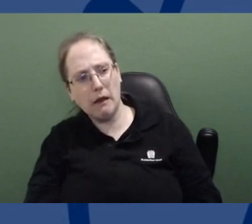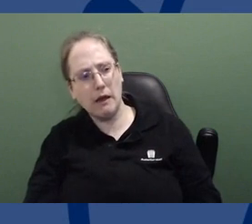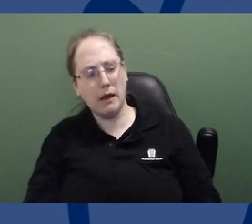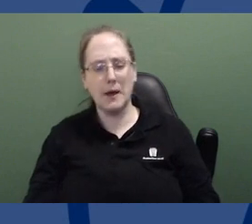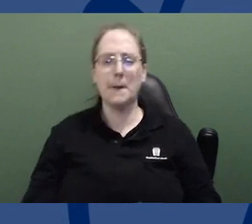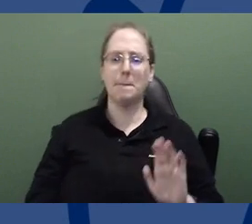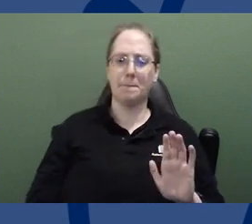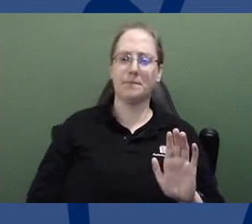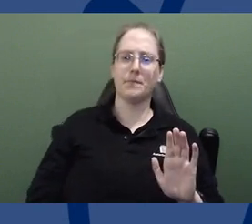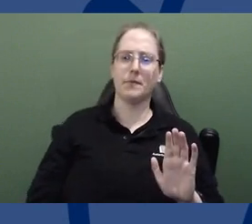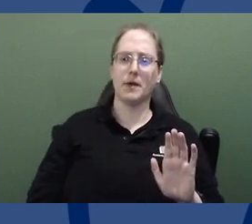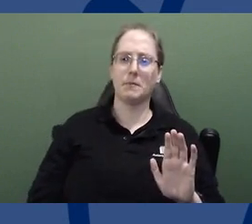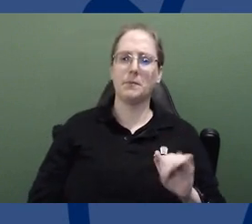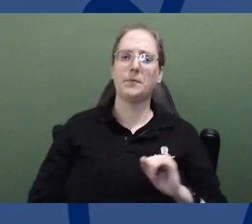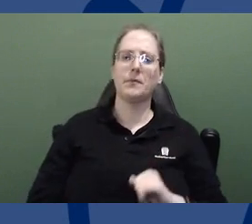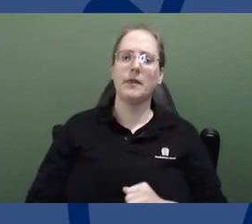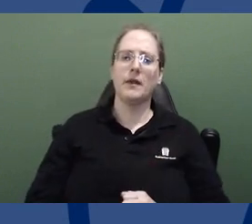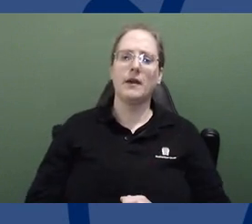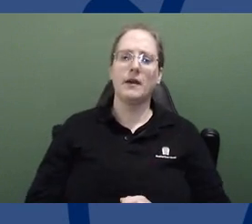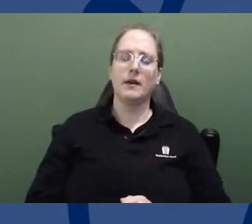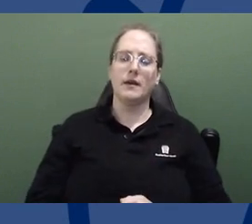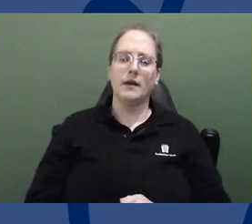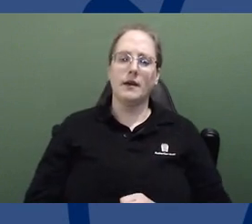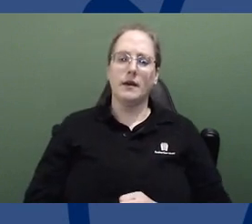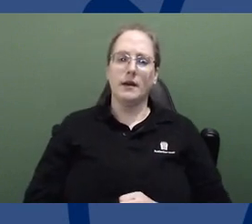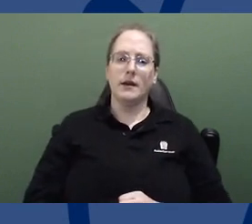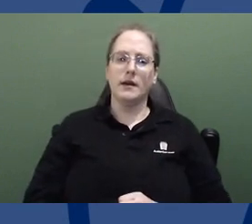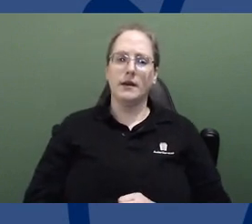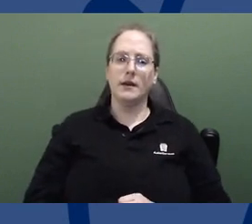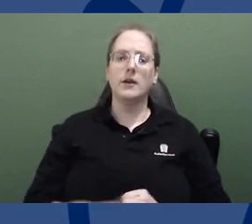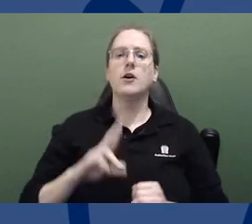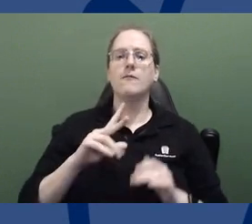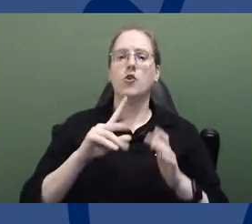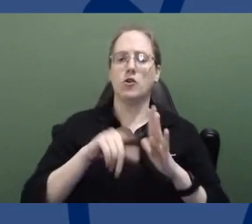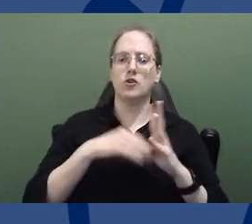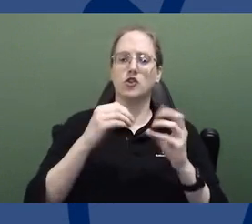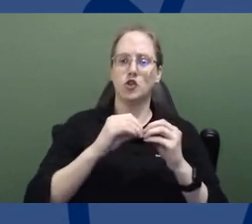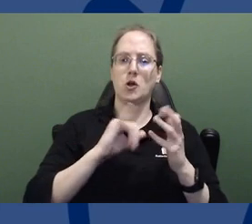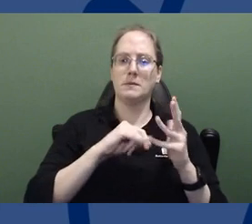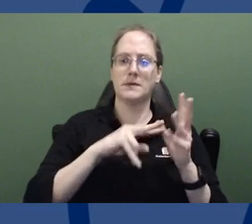So I guess for Jobsaver and microbusiness grants we're only looking to see a 30 per